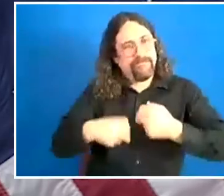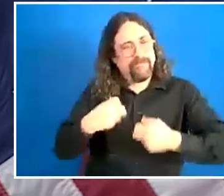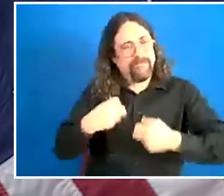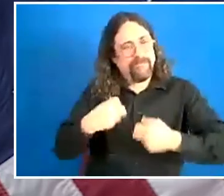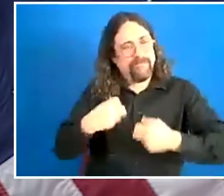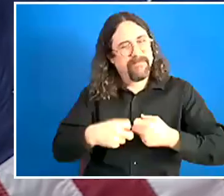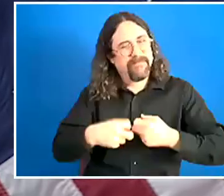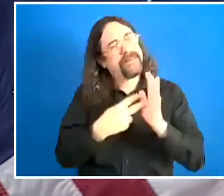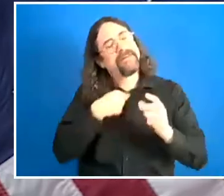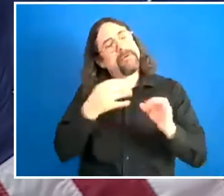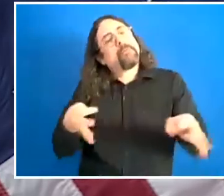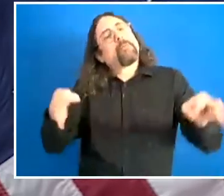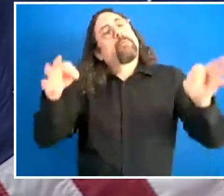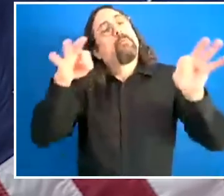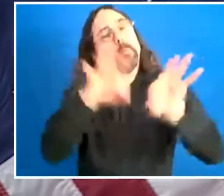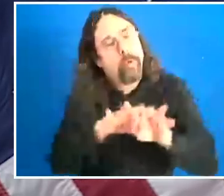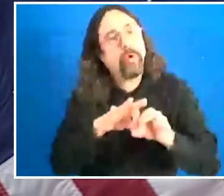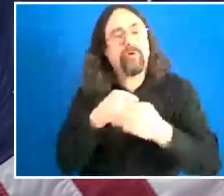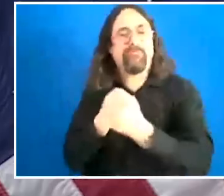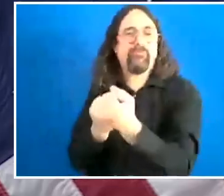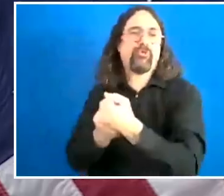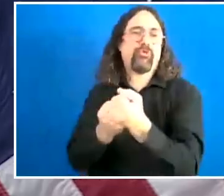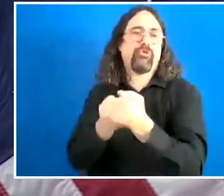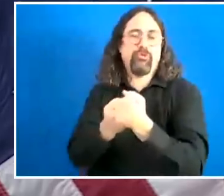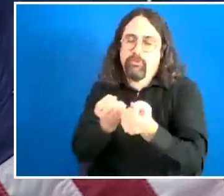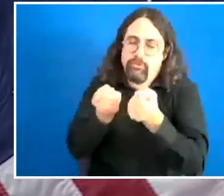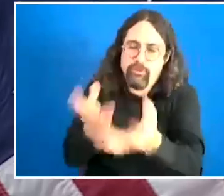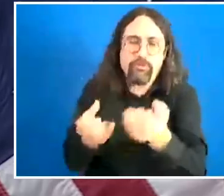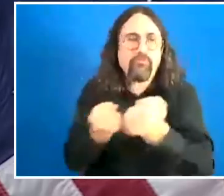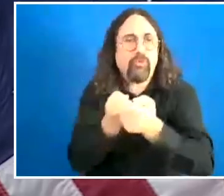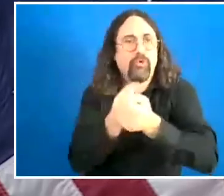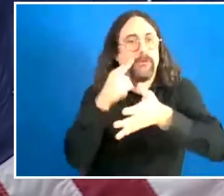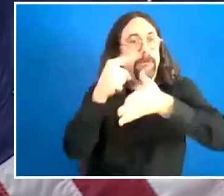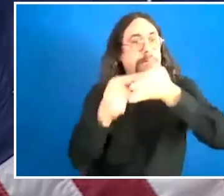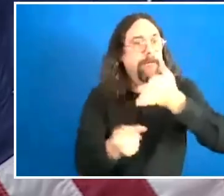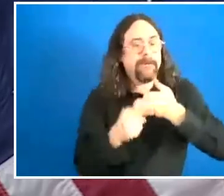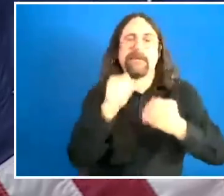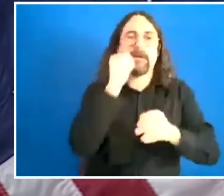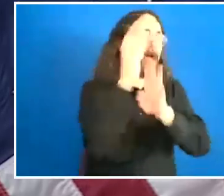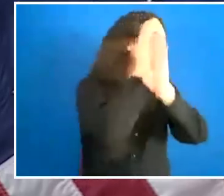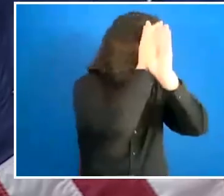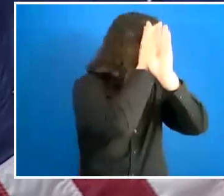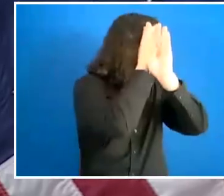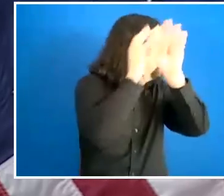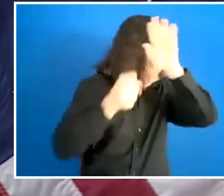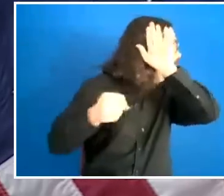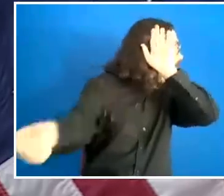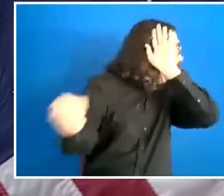SLHET ERAND ANYBODY -- ANYBYOD YBEO ND THAT TE PEOPLE GO TO HOTELS. SO RIGHT NOW WE REACHED THAT MARK